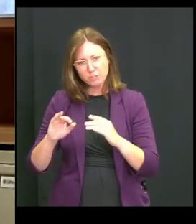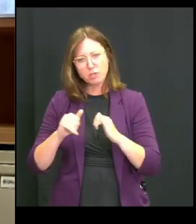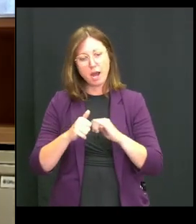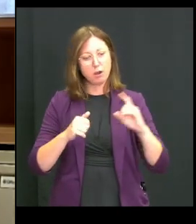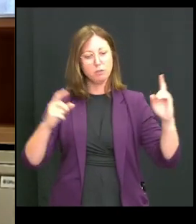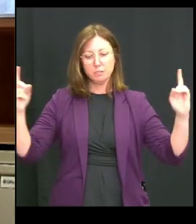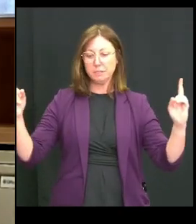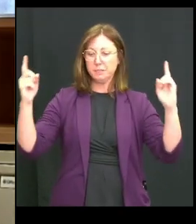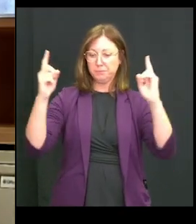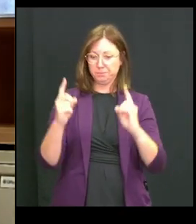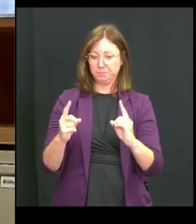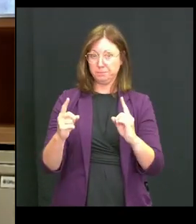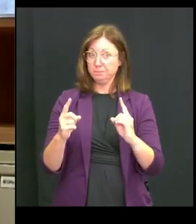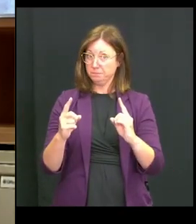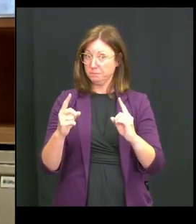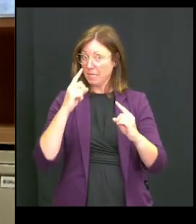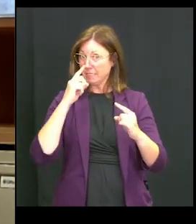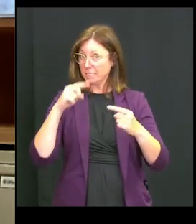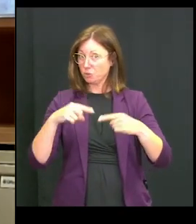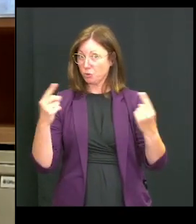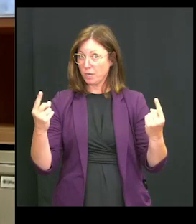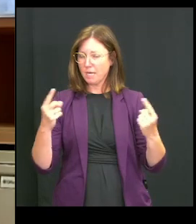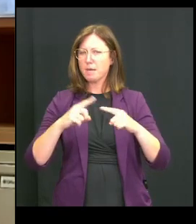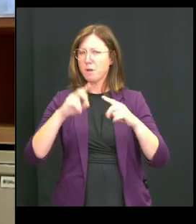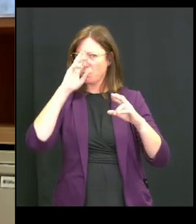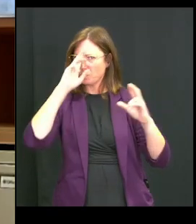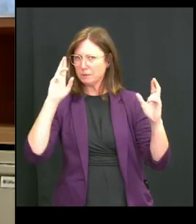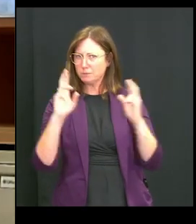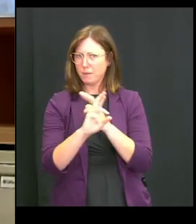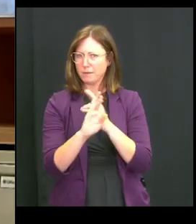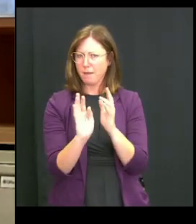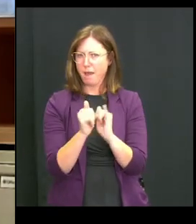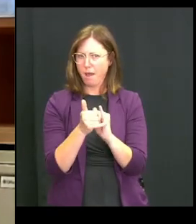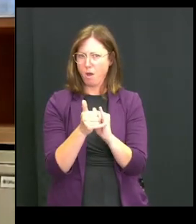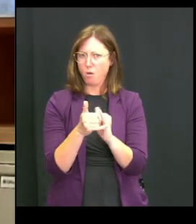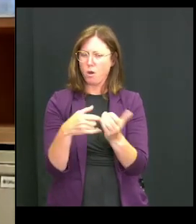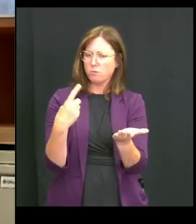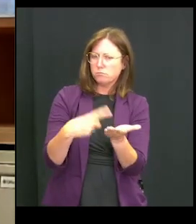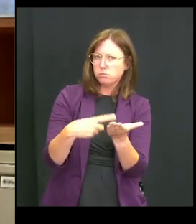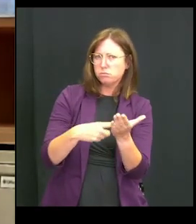that highlight disagreement, and allow for some form of accommodation in that regard.